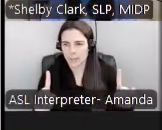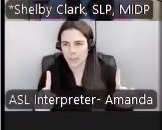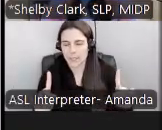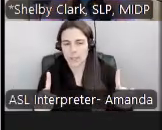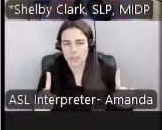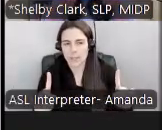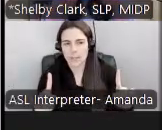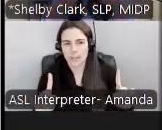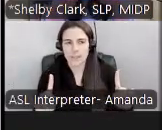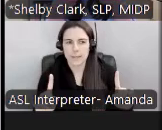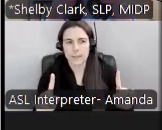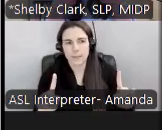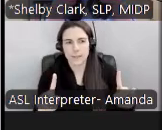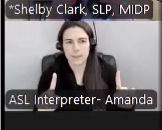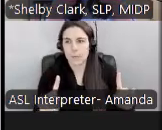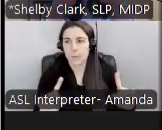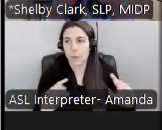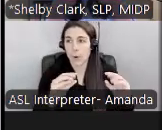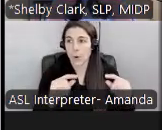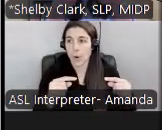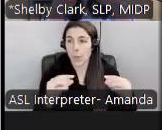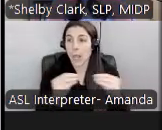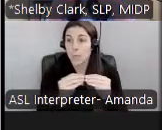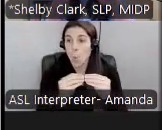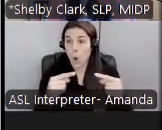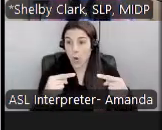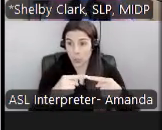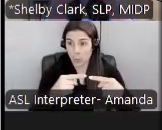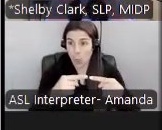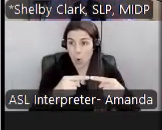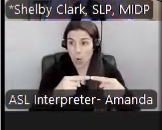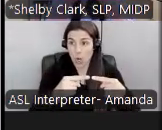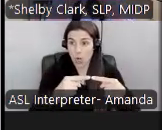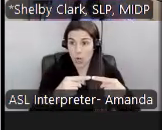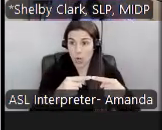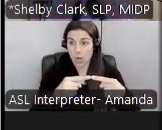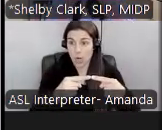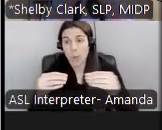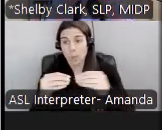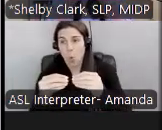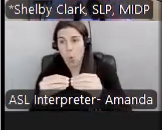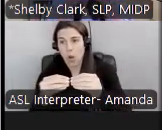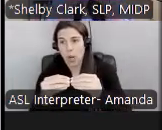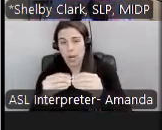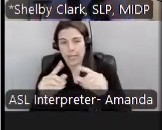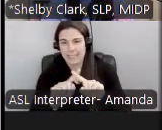Or, you know more, using two fingers and more the correct way.